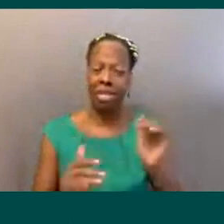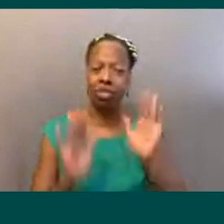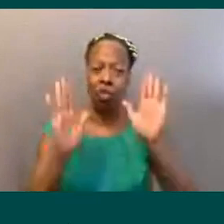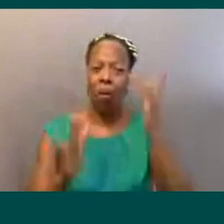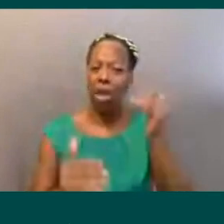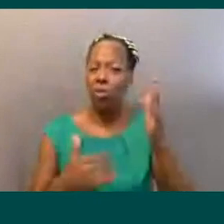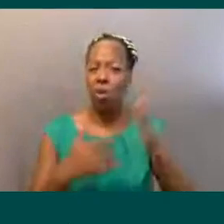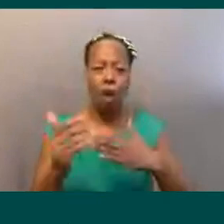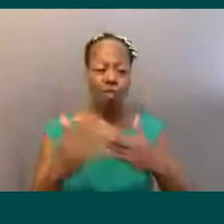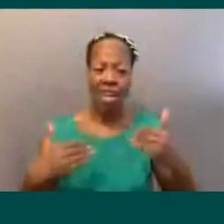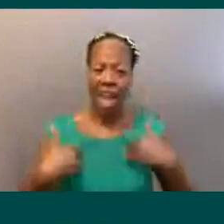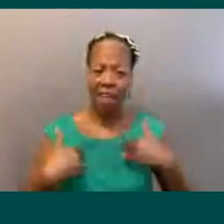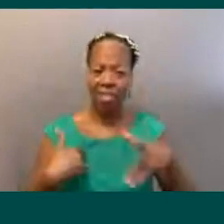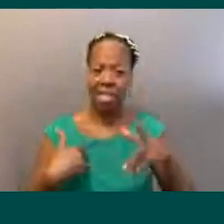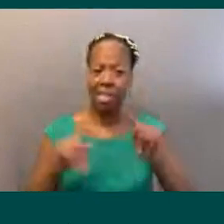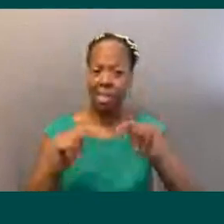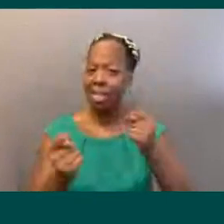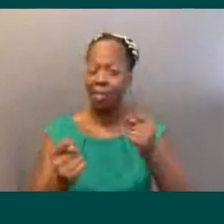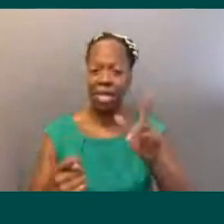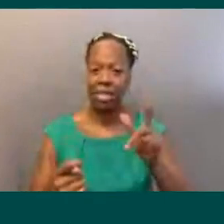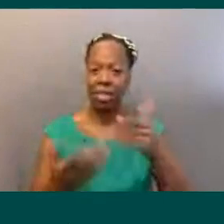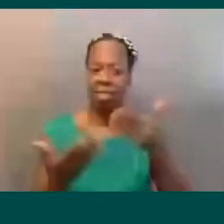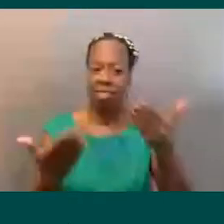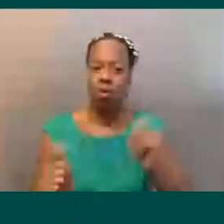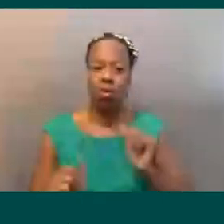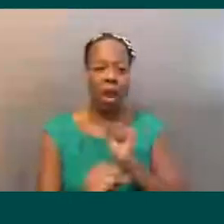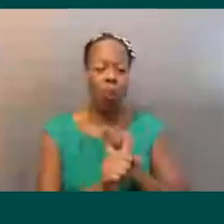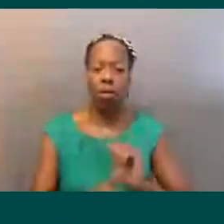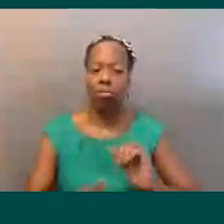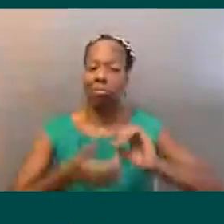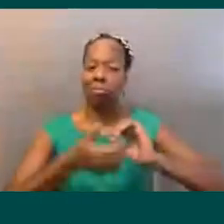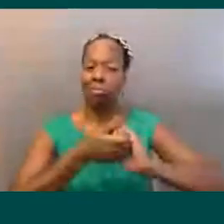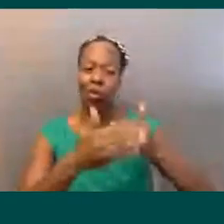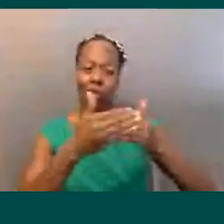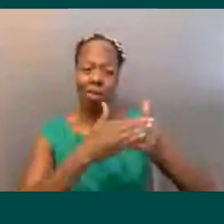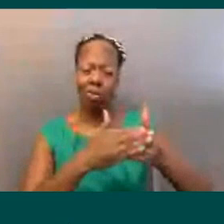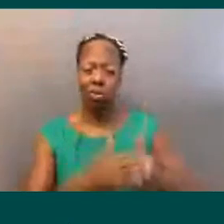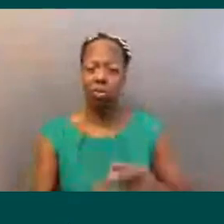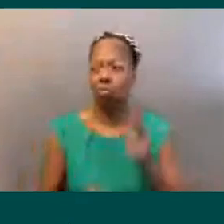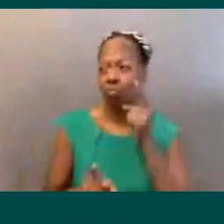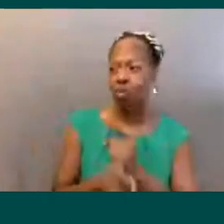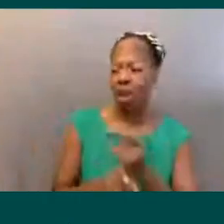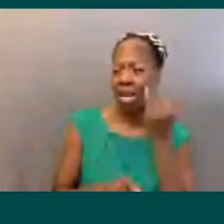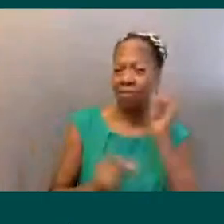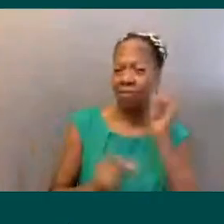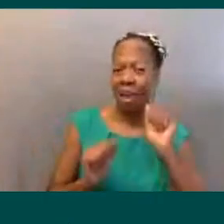and you work together so closely. Yeah, if I could just add one of the thing, it's I've only really touched on the medical issues,